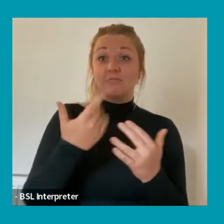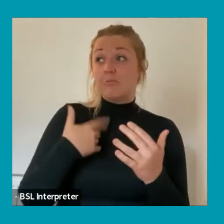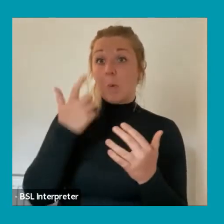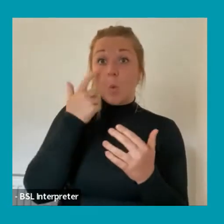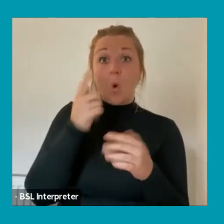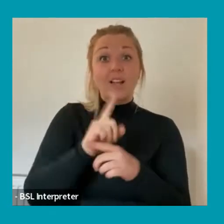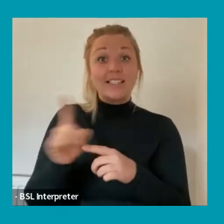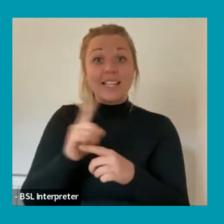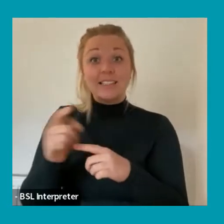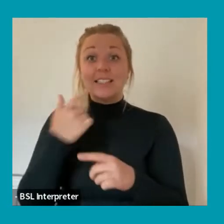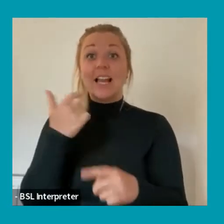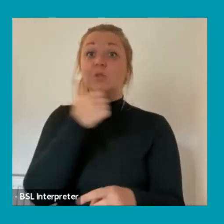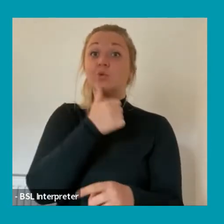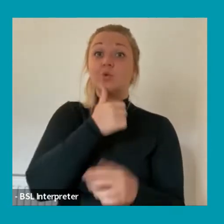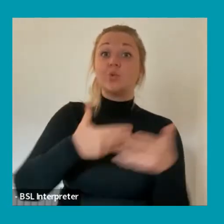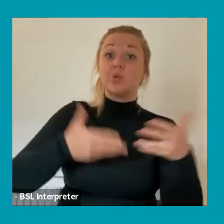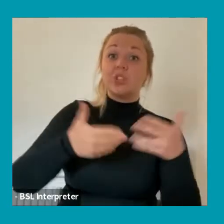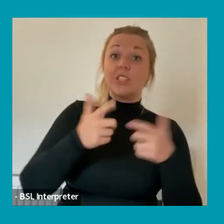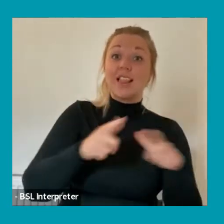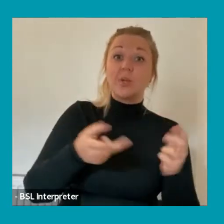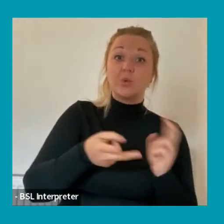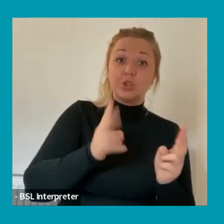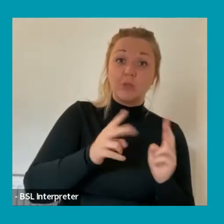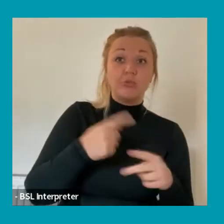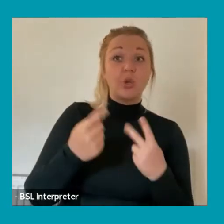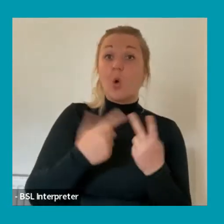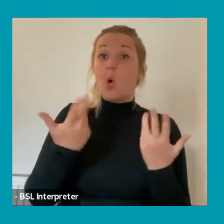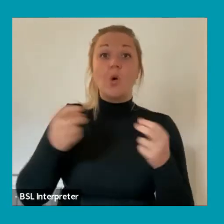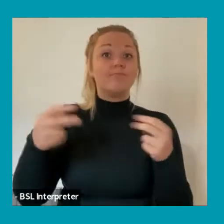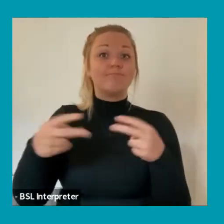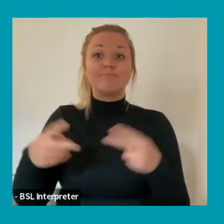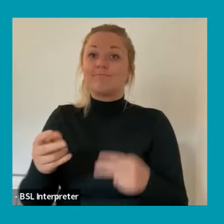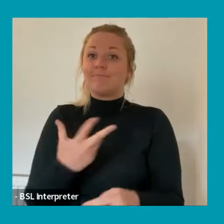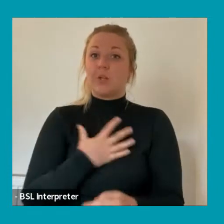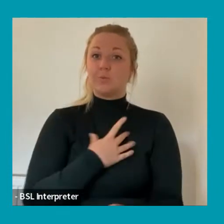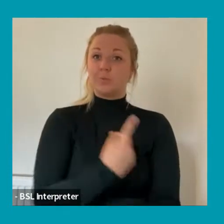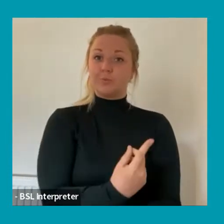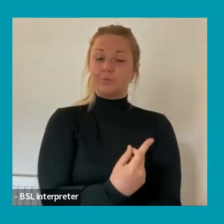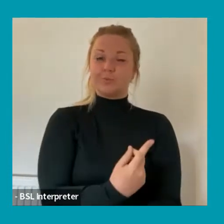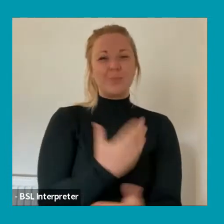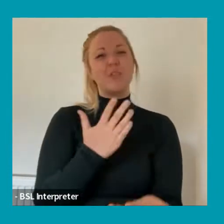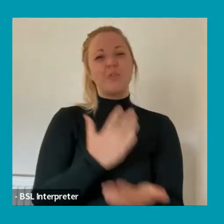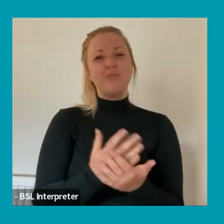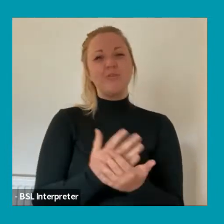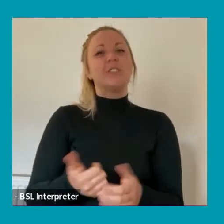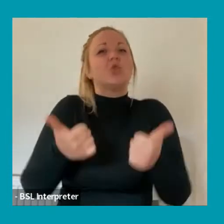But also, because I think it is just a demonstration of good practice. And really, much of what we're going to talk about today